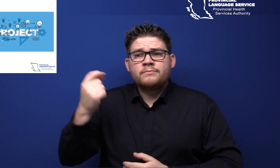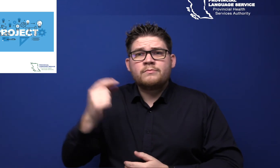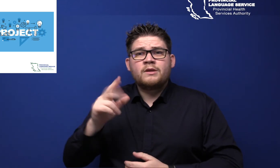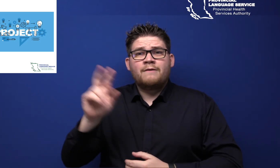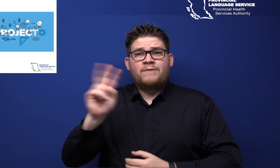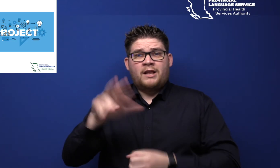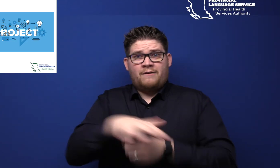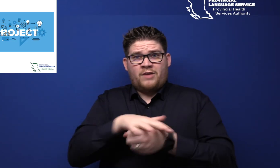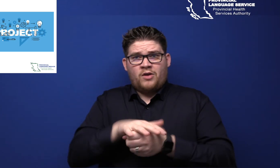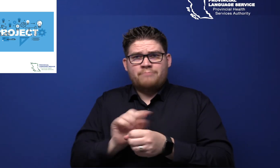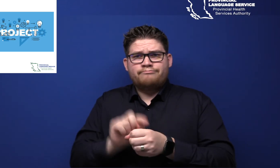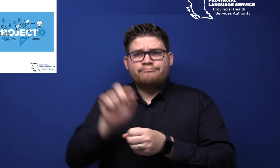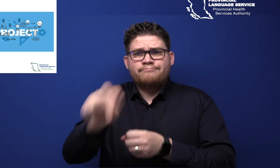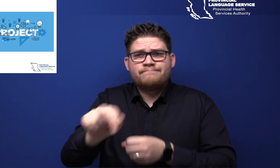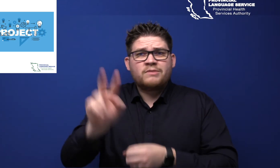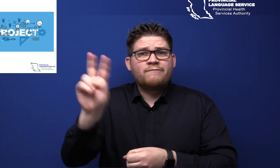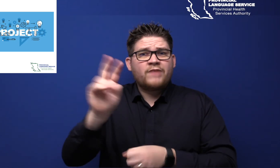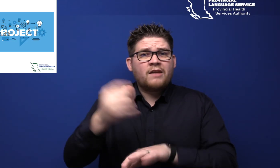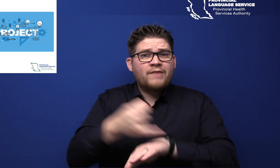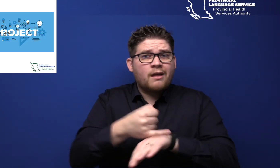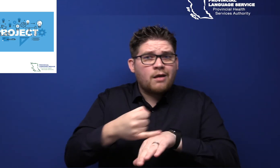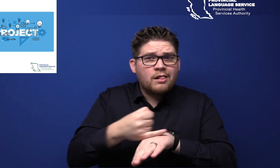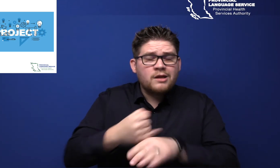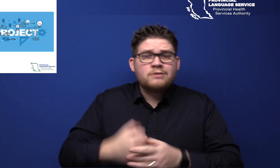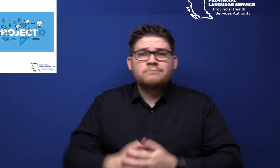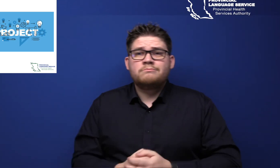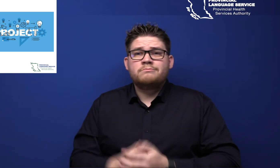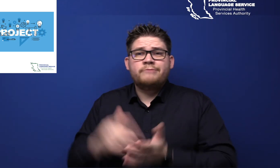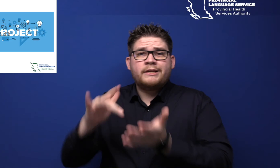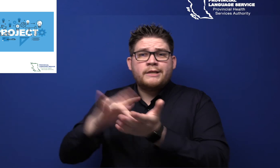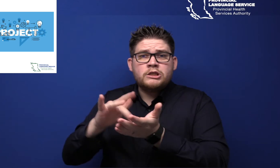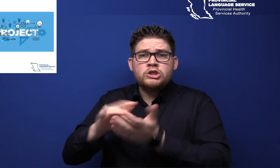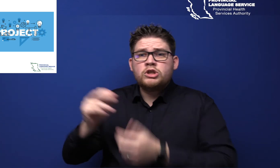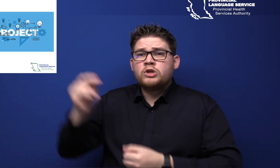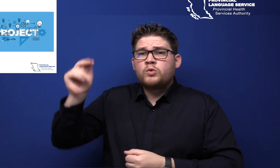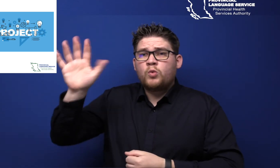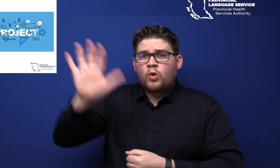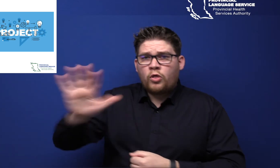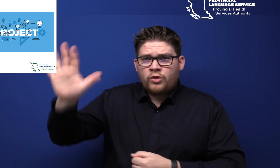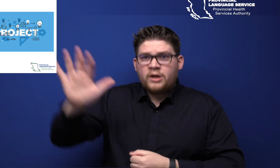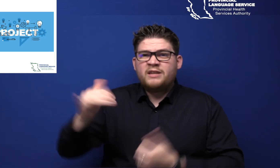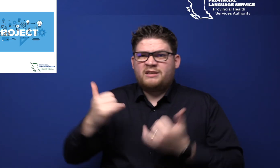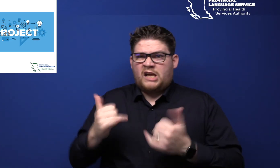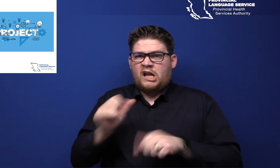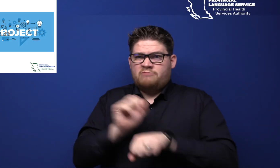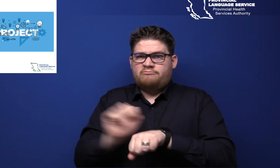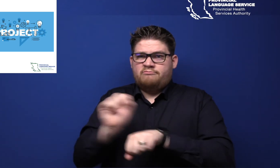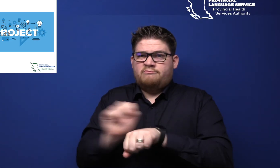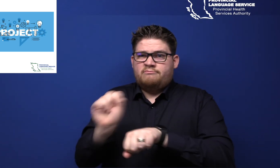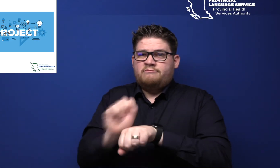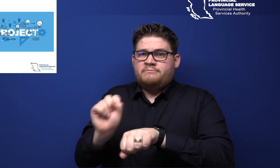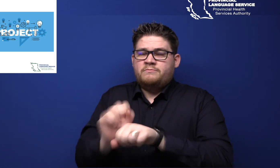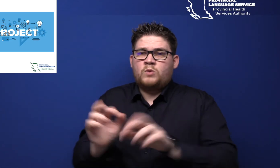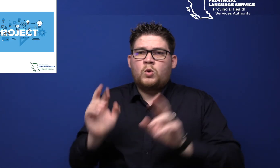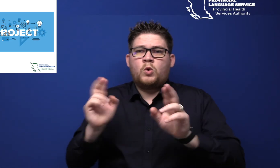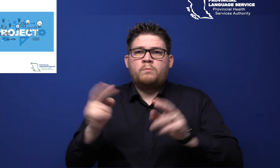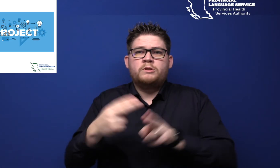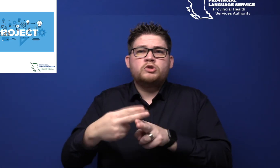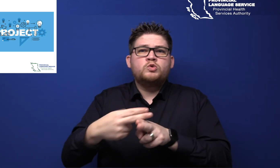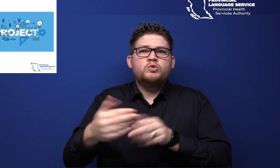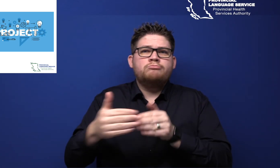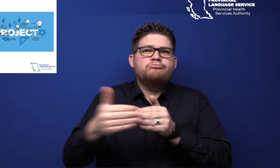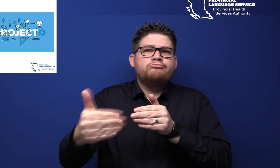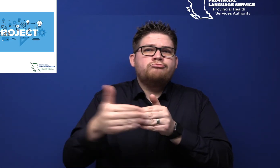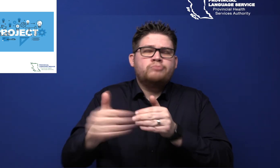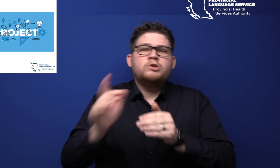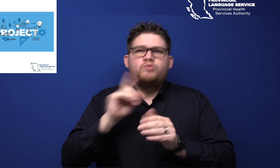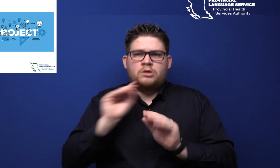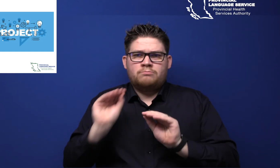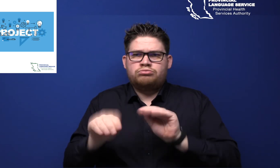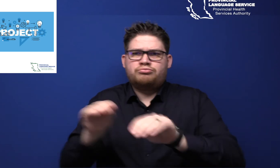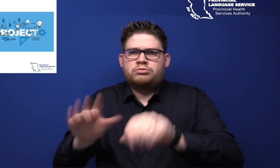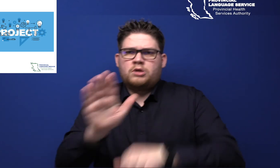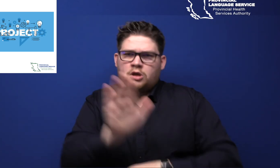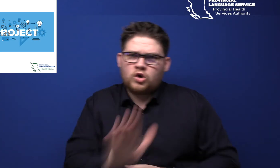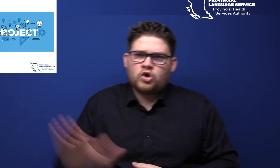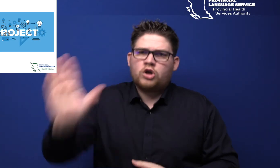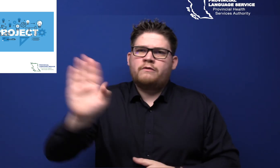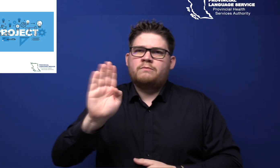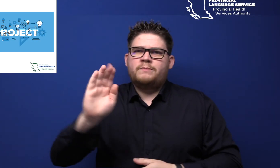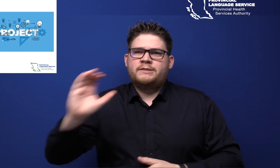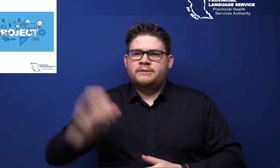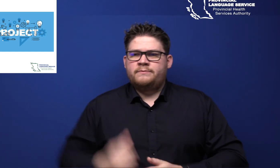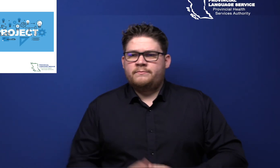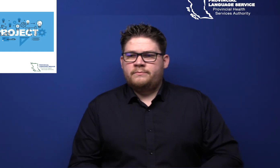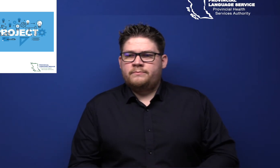SOME IN THE INTERIOR, AND WE'RE WORKING TO ESTABLISH MORE ALL ACROSS BRITISH COLUMBIA IN THE NEAR FUTURE.